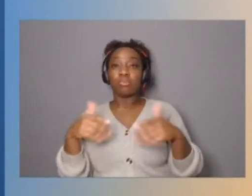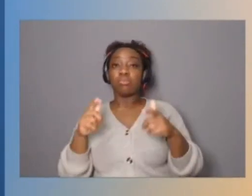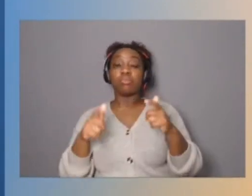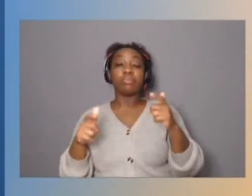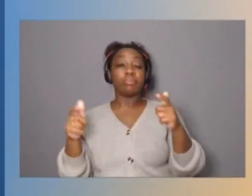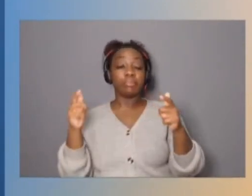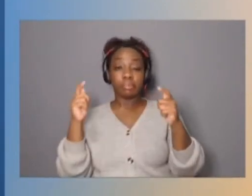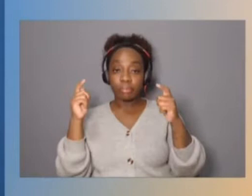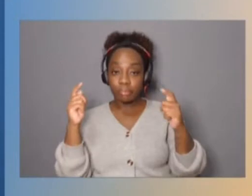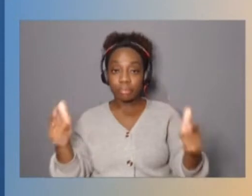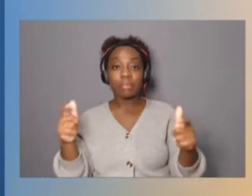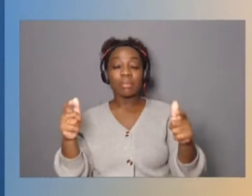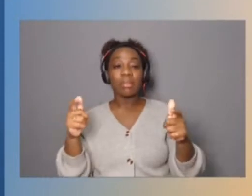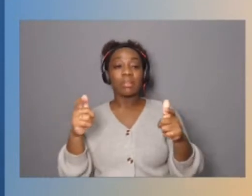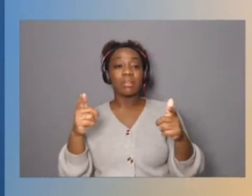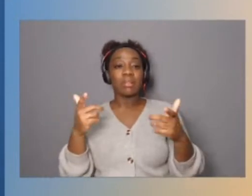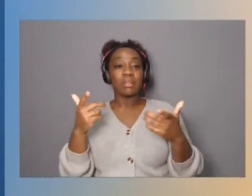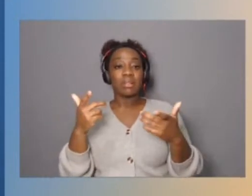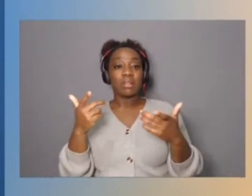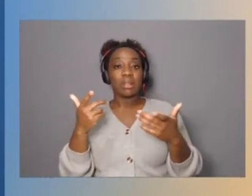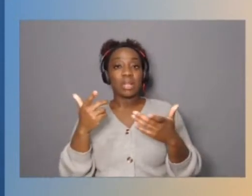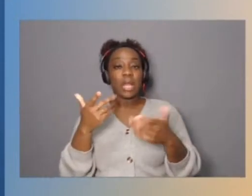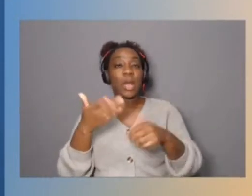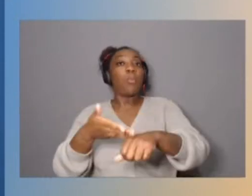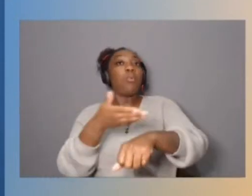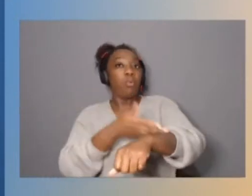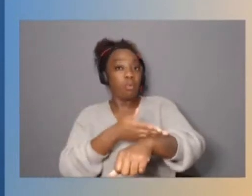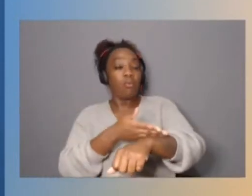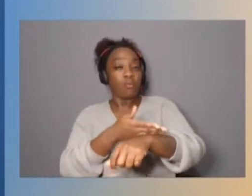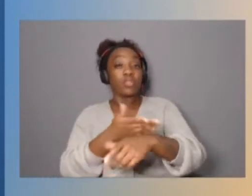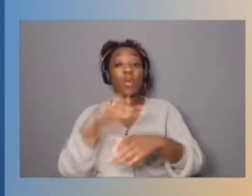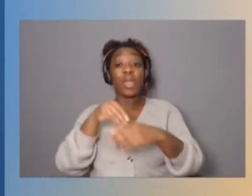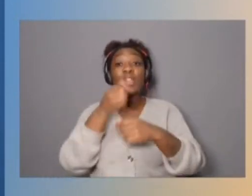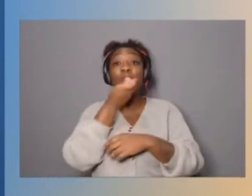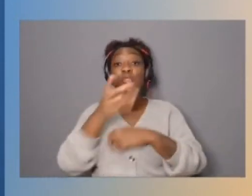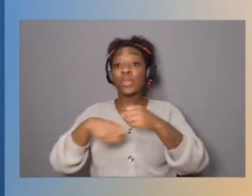So in a few years we ramped up from 17 instances to over 500 instances.